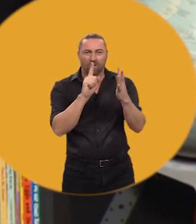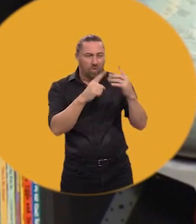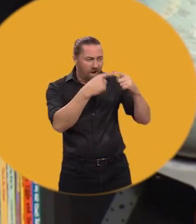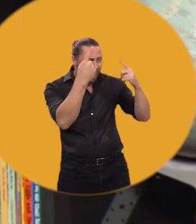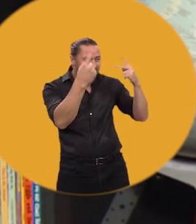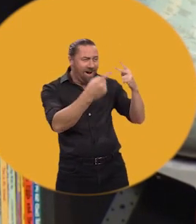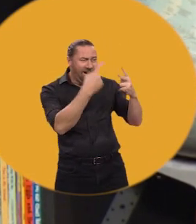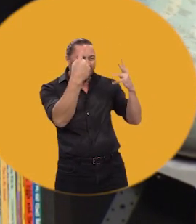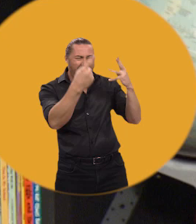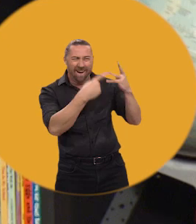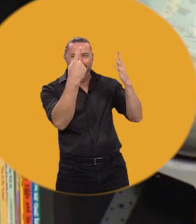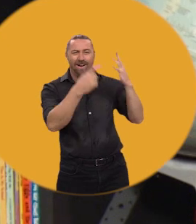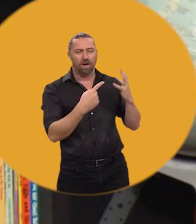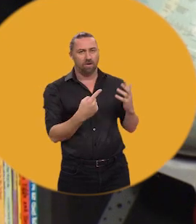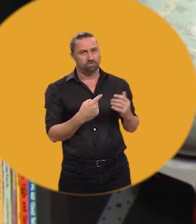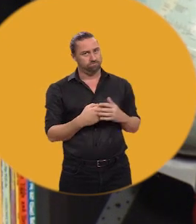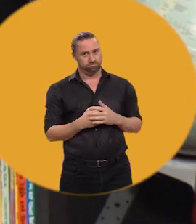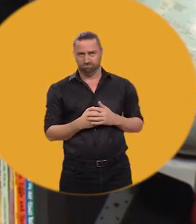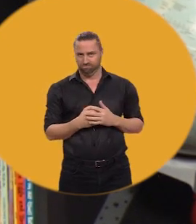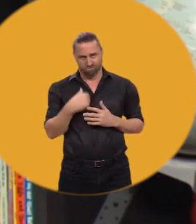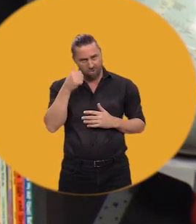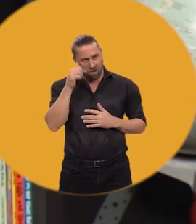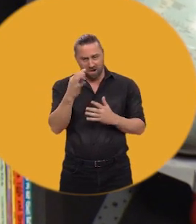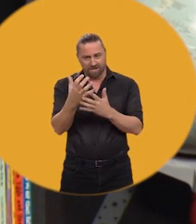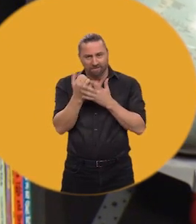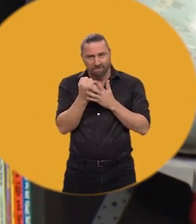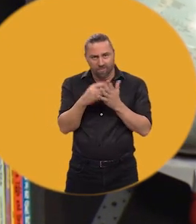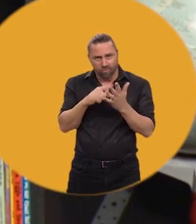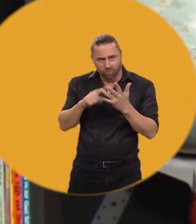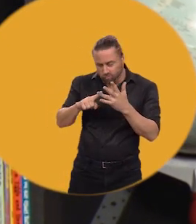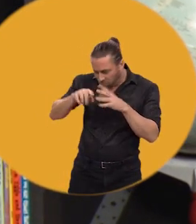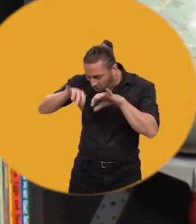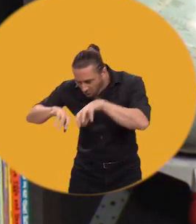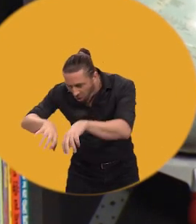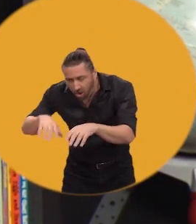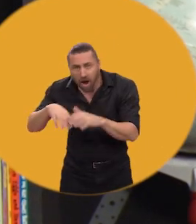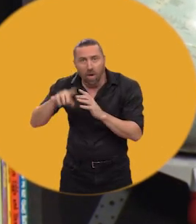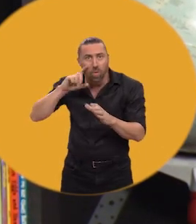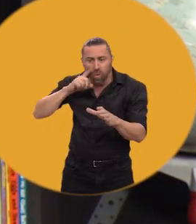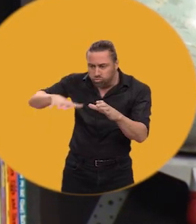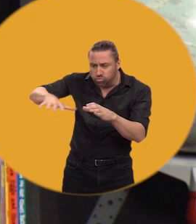Hm, of course we know it's not safe to play in rock pools. That could be very dangerous.